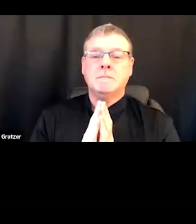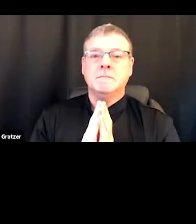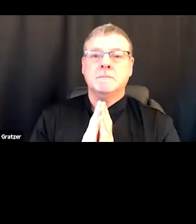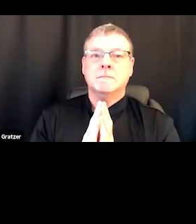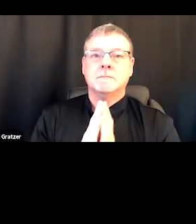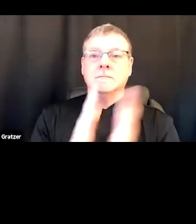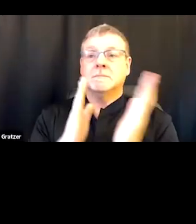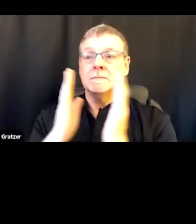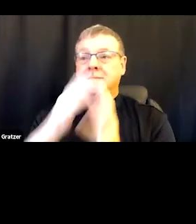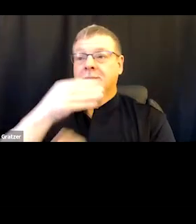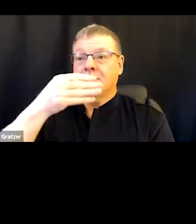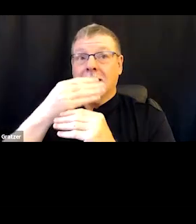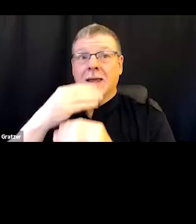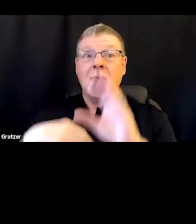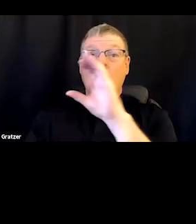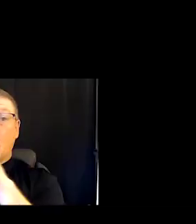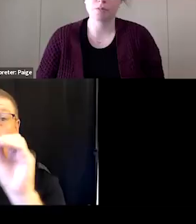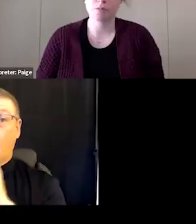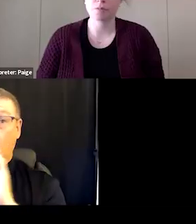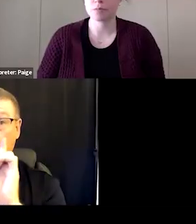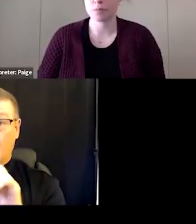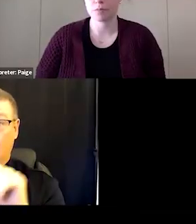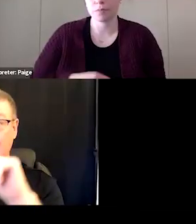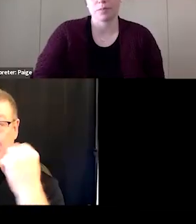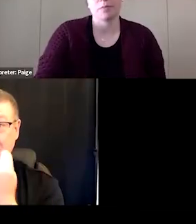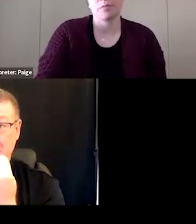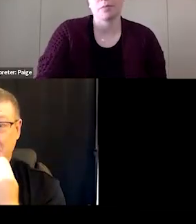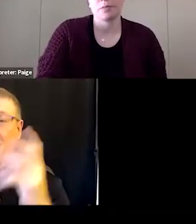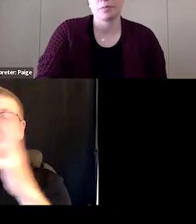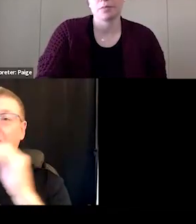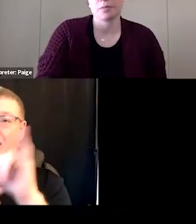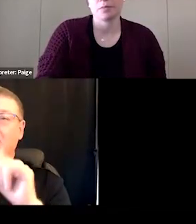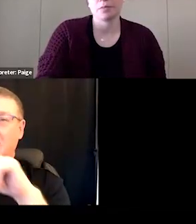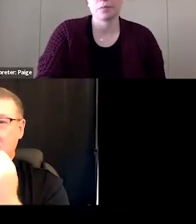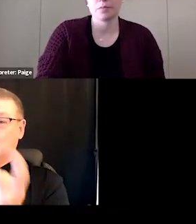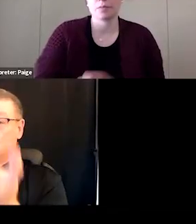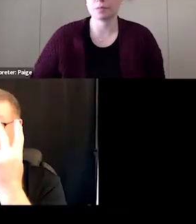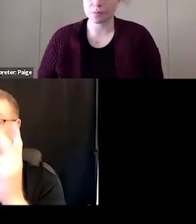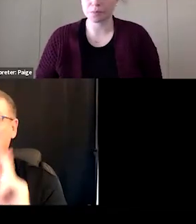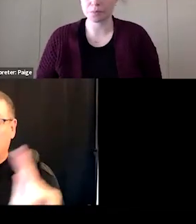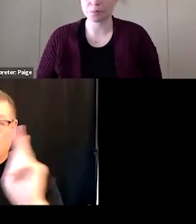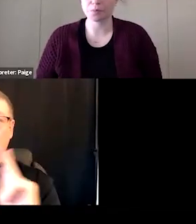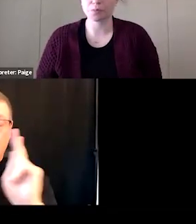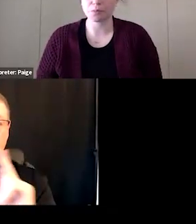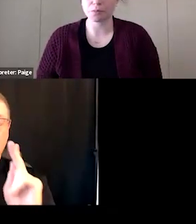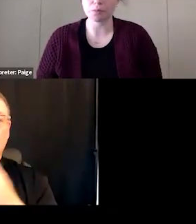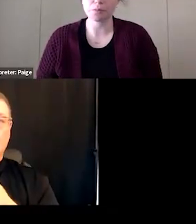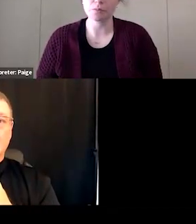Additionally, we have our co-response team, which is a team of two individuals. They are,